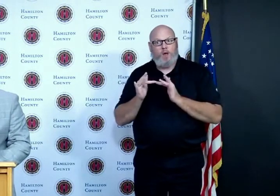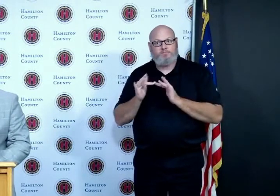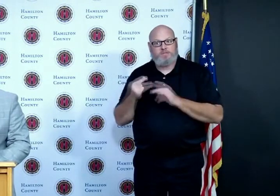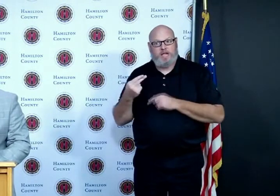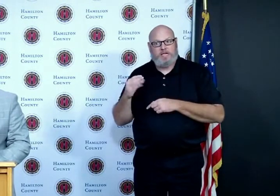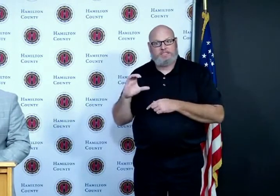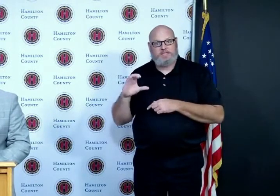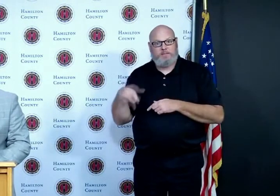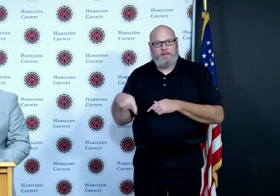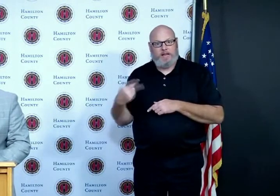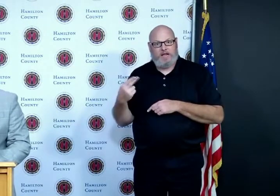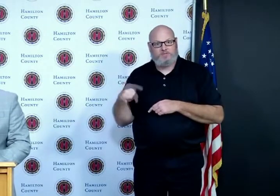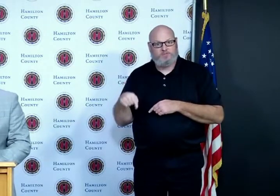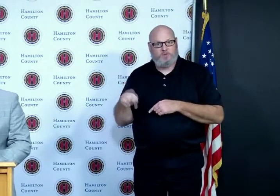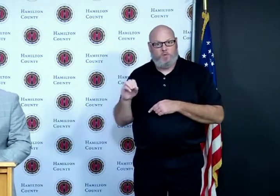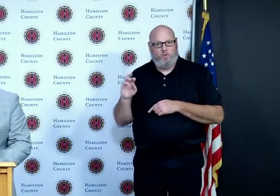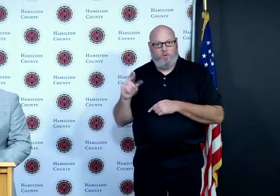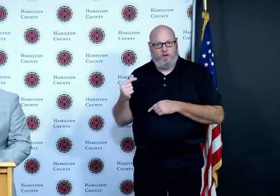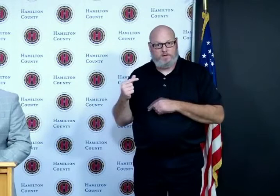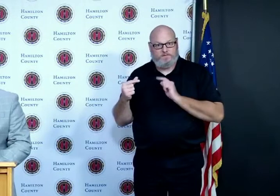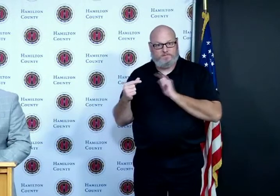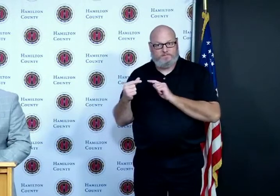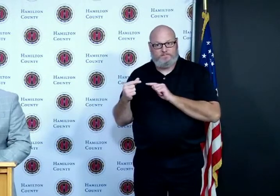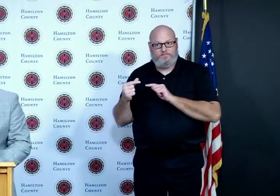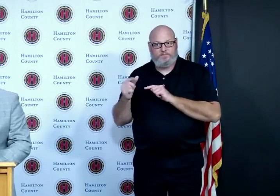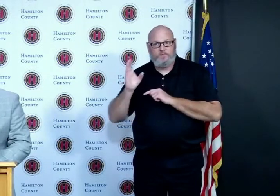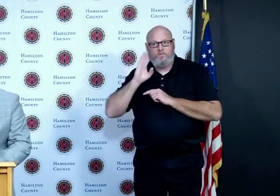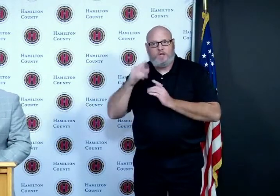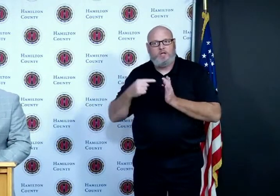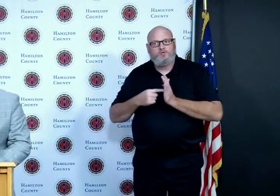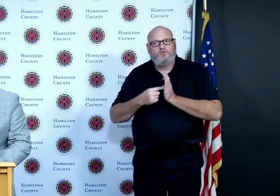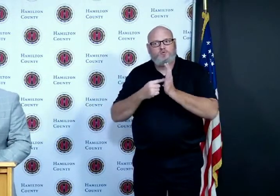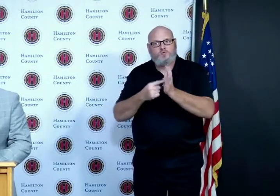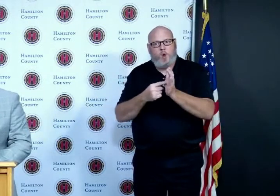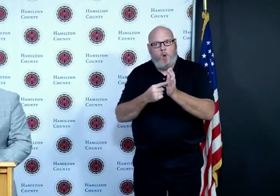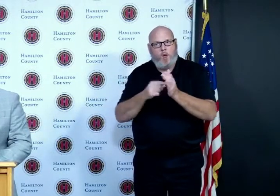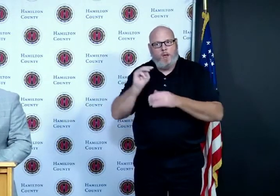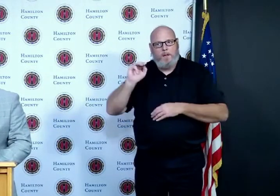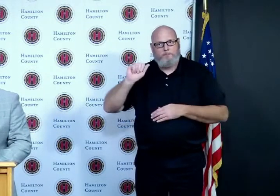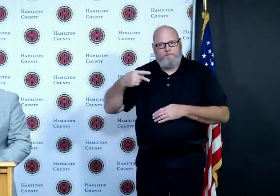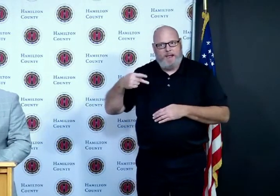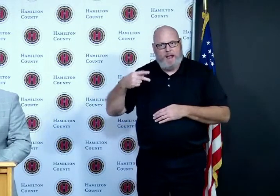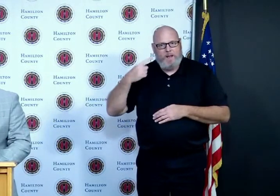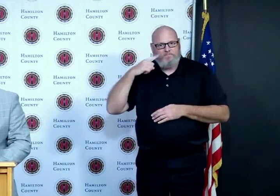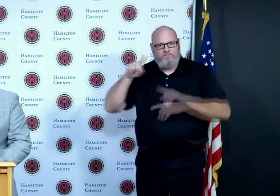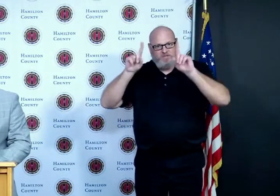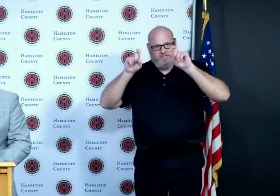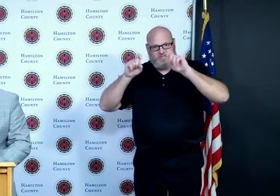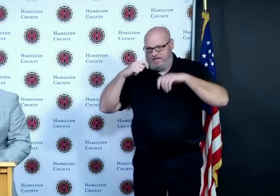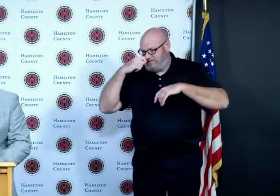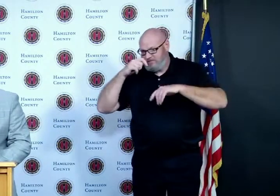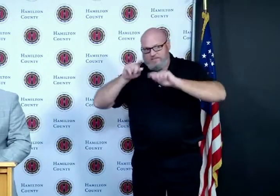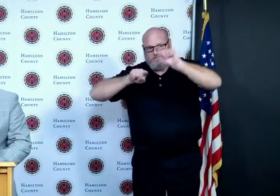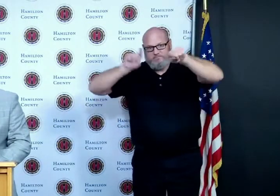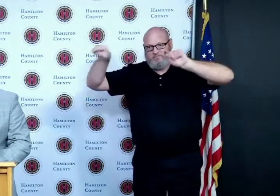map locations for testing sites we often share the web page test and protect cincy with a why